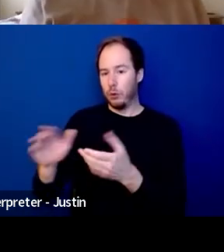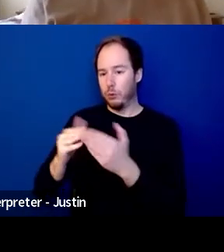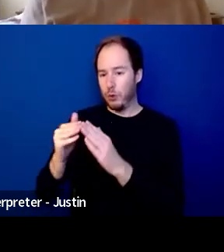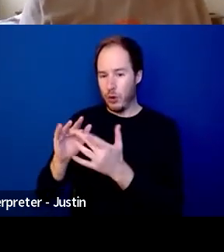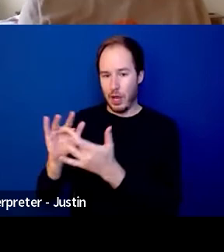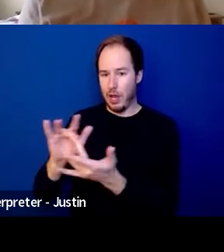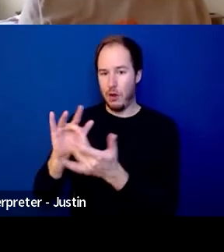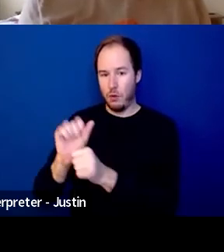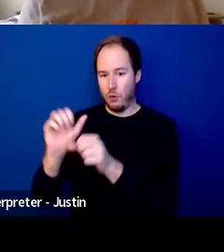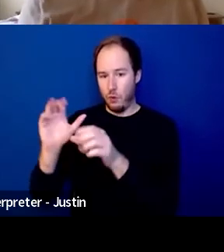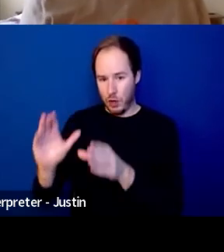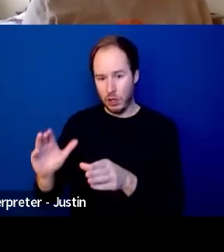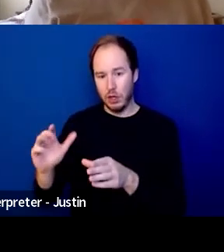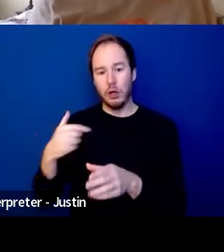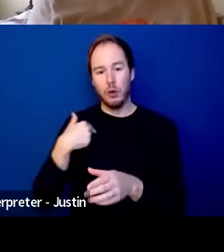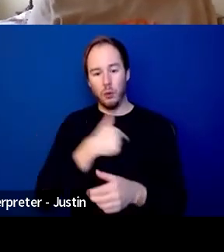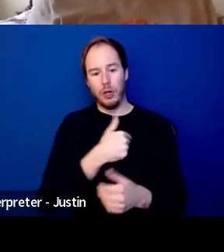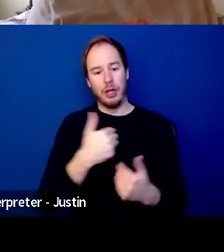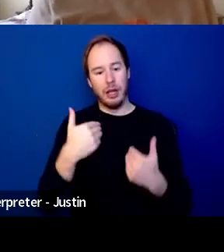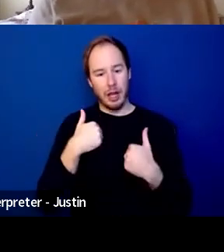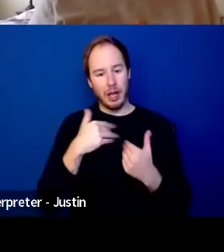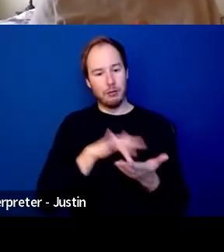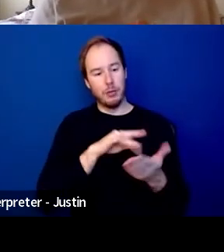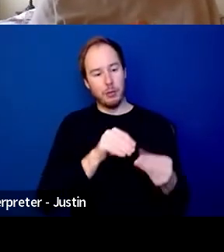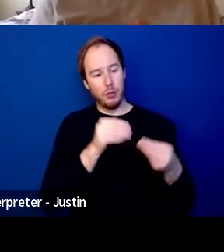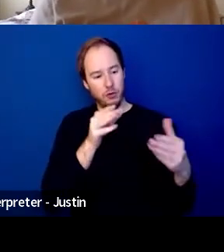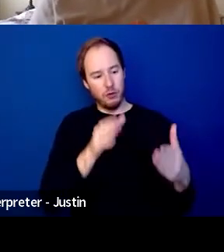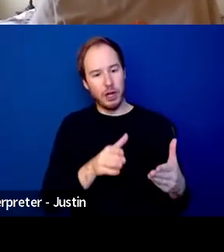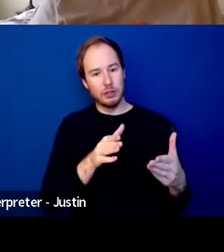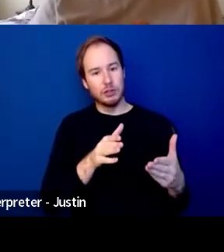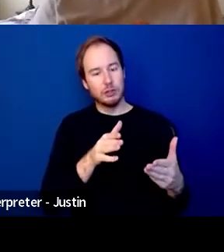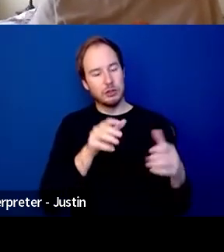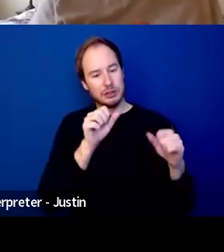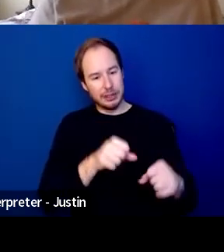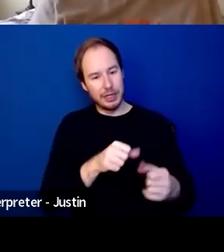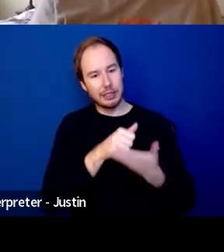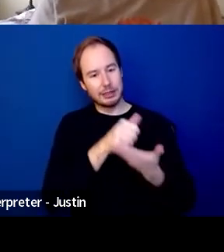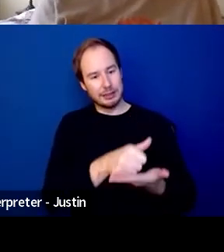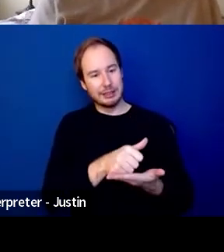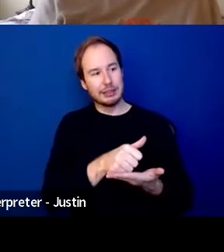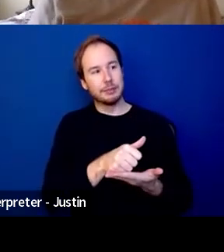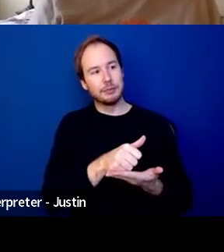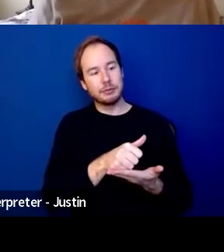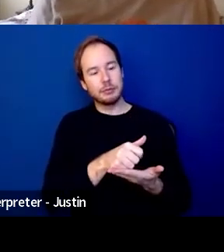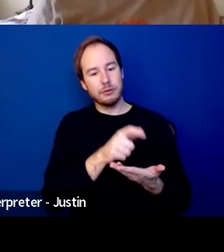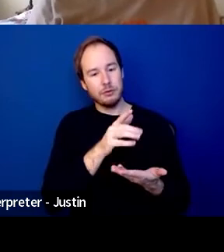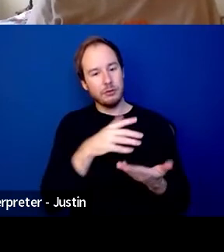we have medical providers who can assist with some of the healthcare needs of our patients.